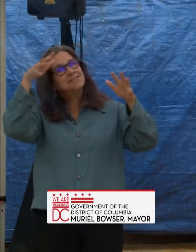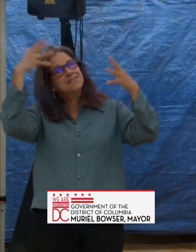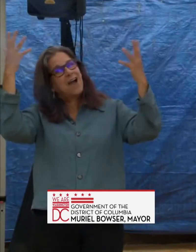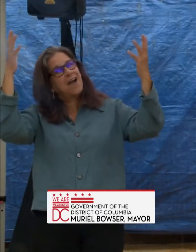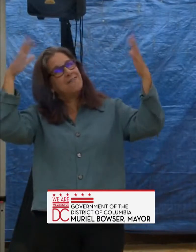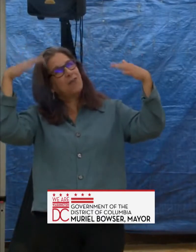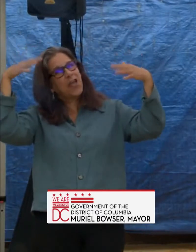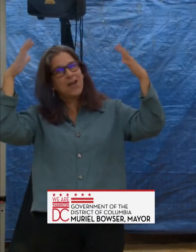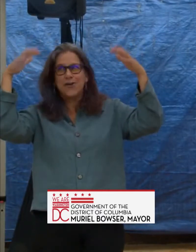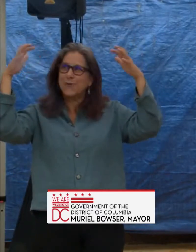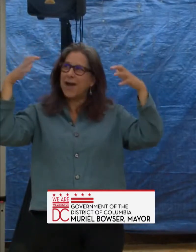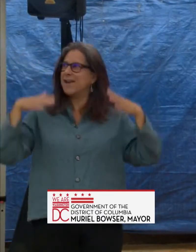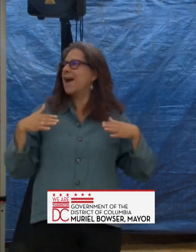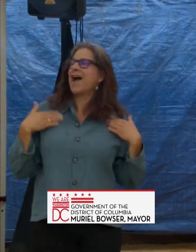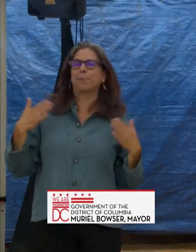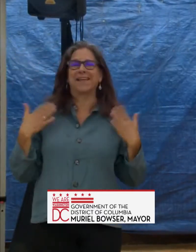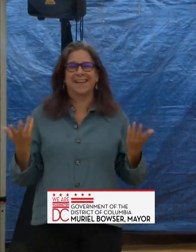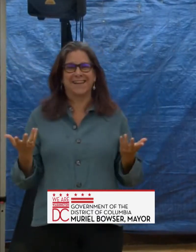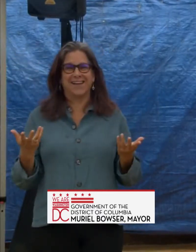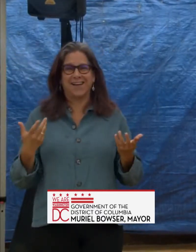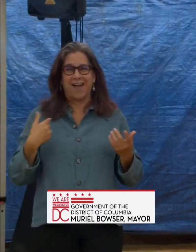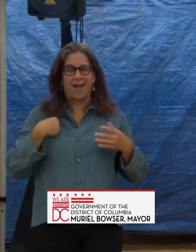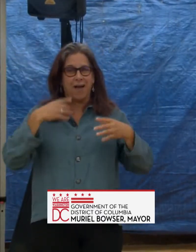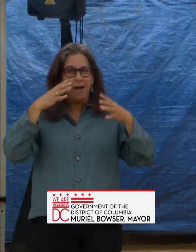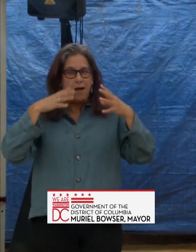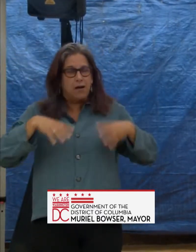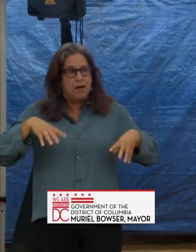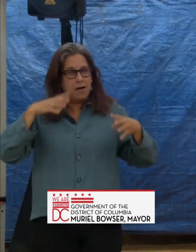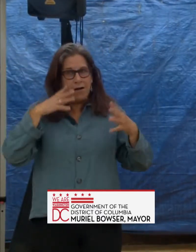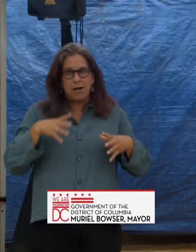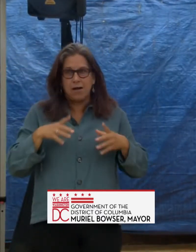AND I KNOW WE HAVE SHED A LOT OF TEARS GETTING TO THIS MOMENT.